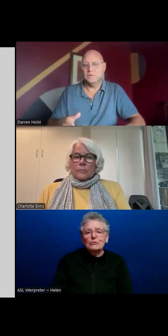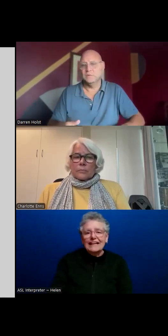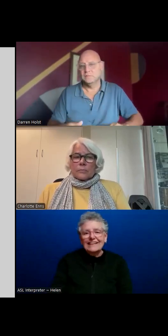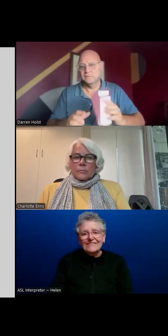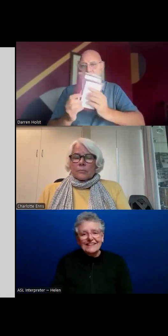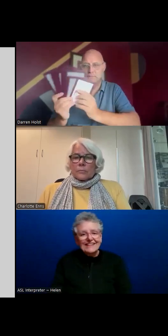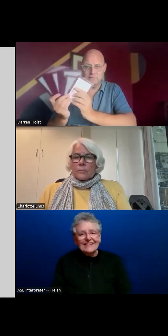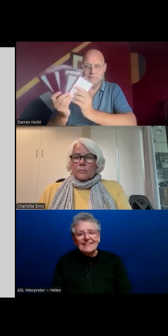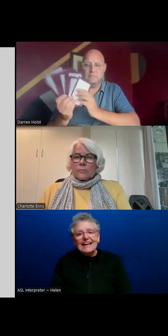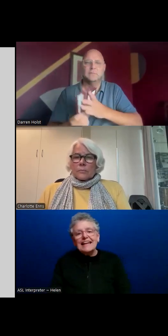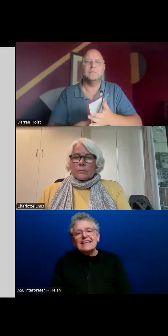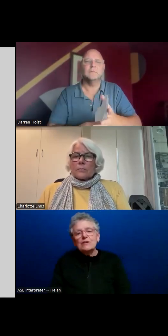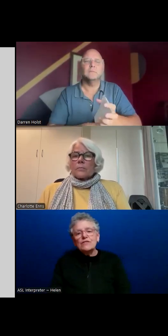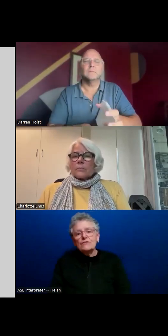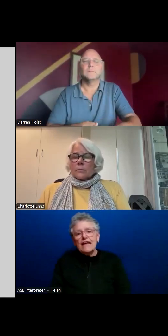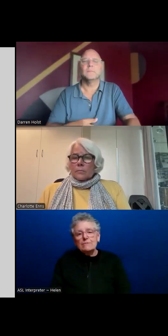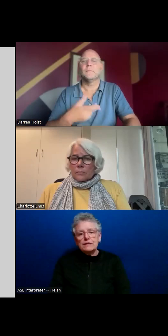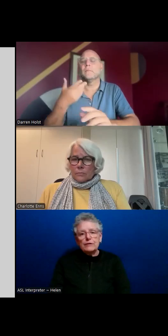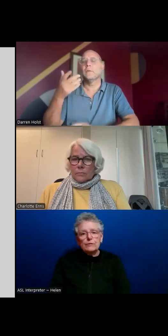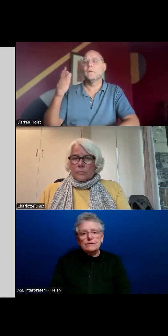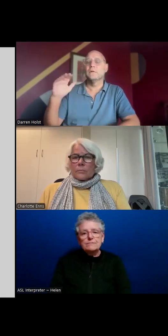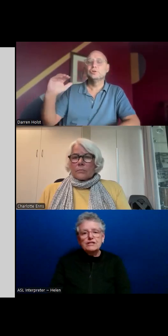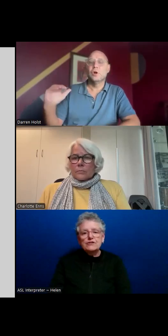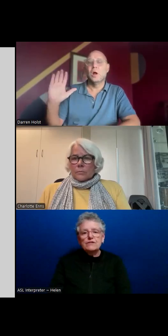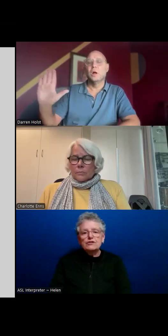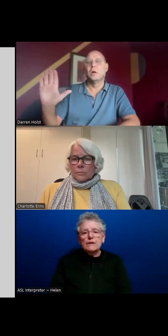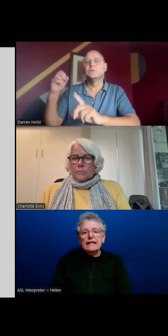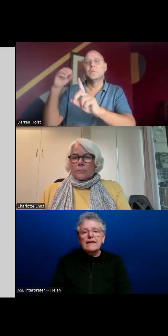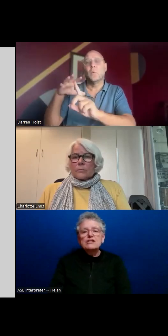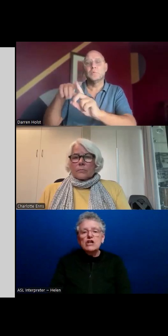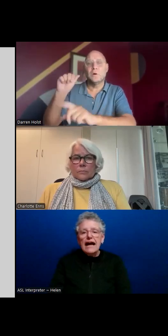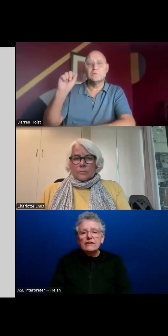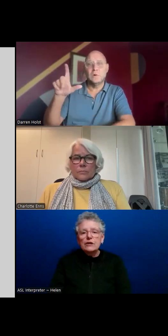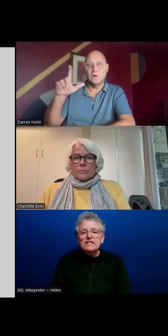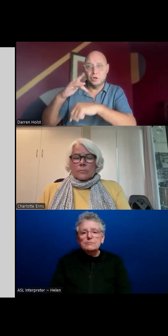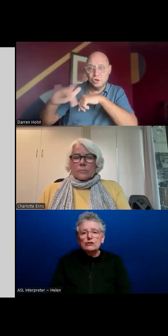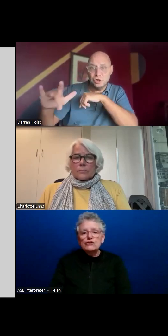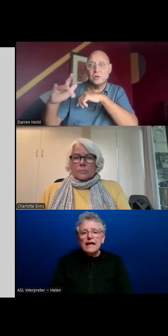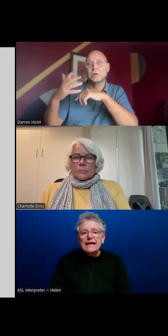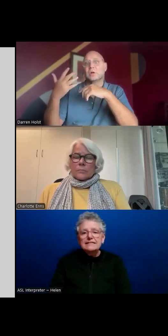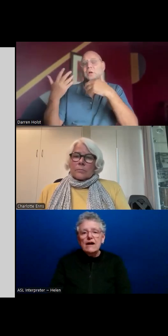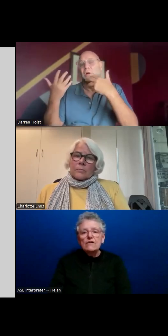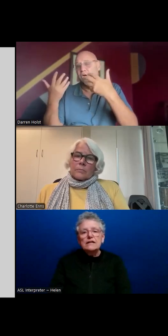before you give the test and that you're ready. And again, with the vocabulary words, make sure that those are ready. And the child, their exposure